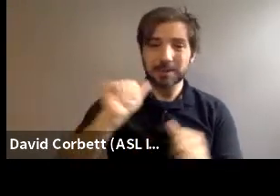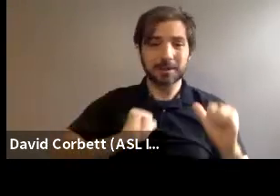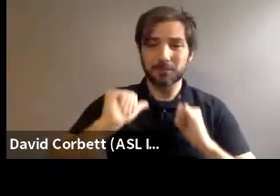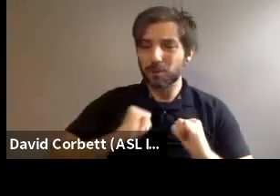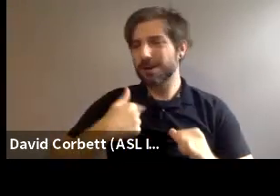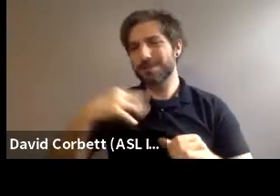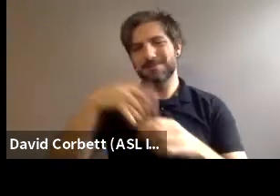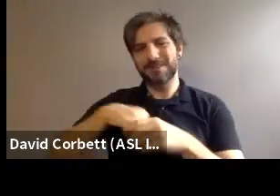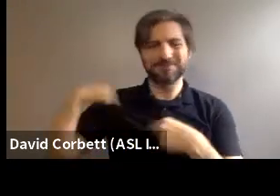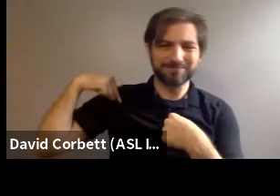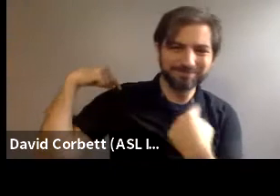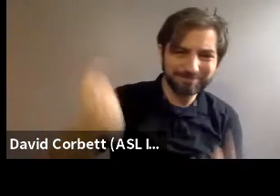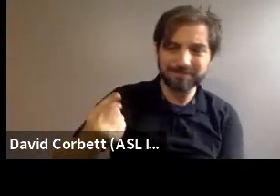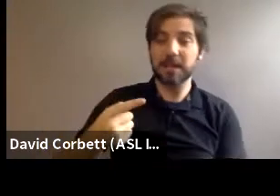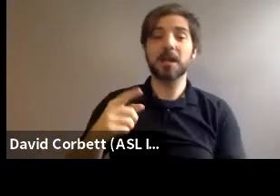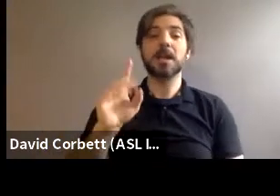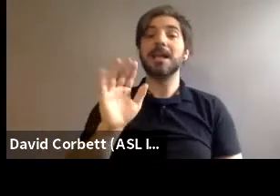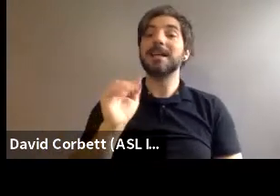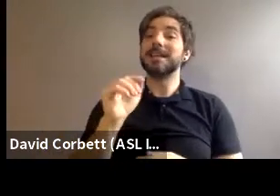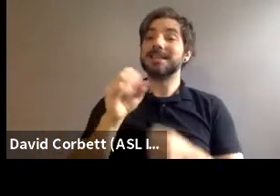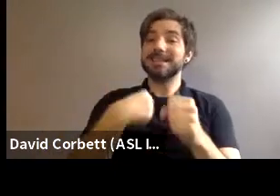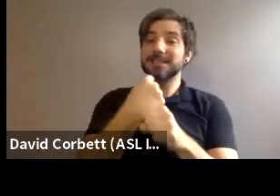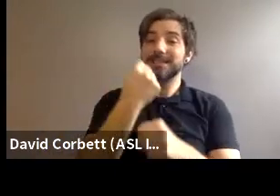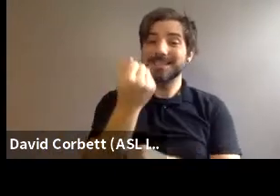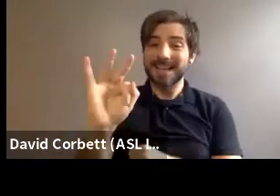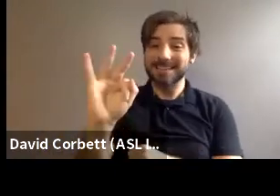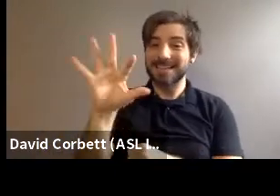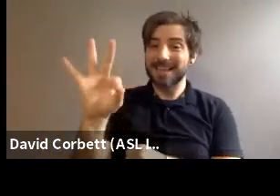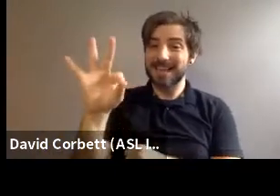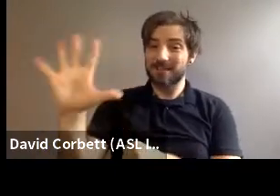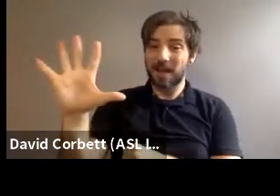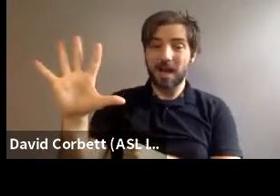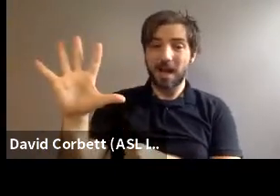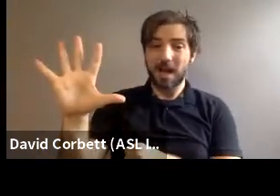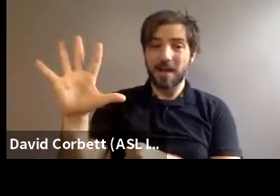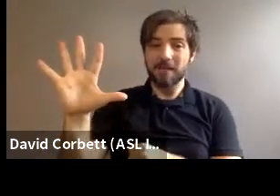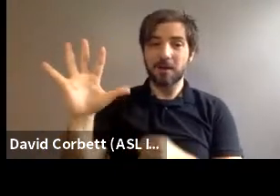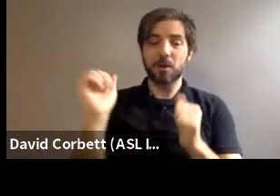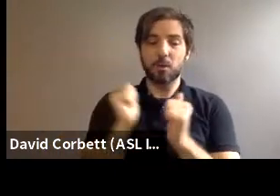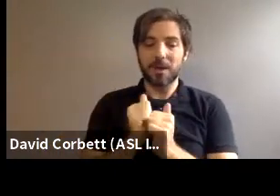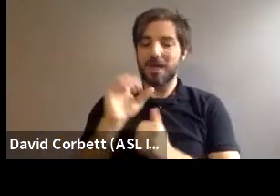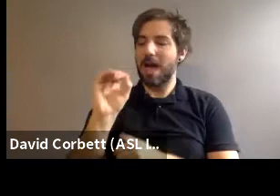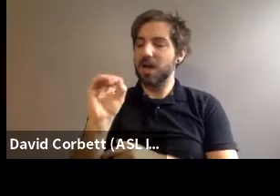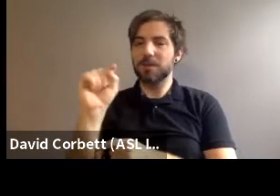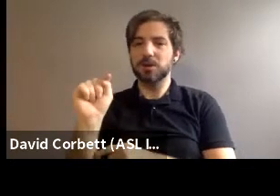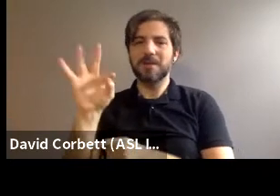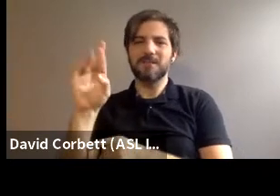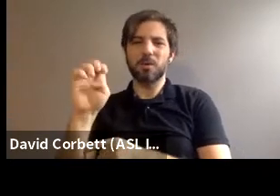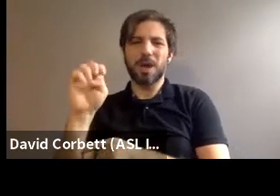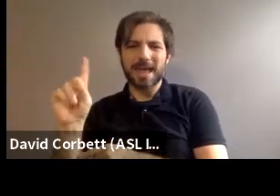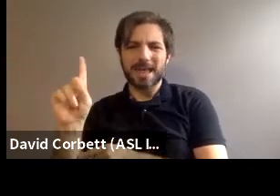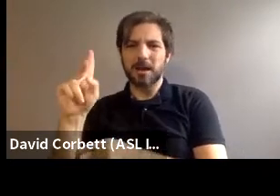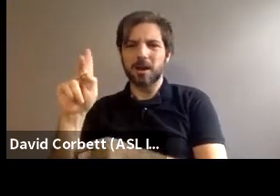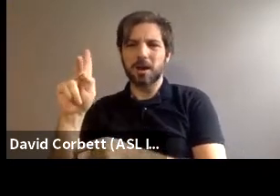In 1995 with the late occupational therapist Fran Cohn we founded the Disability Project.